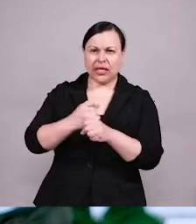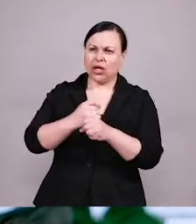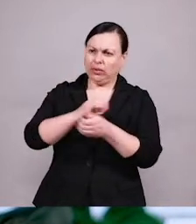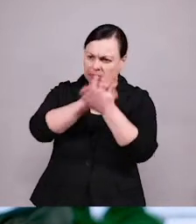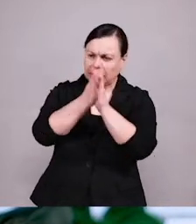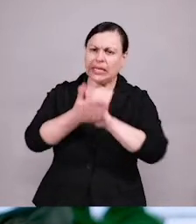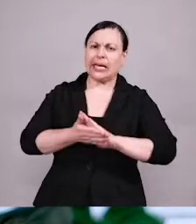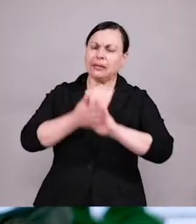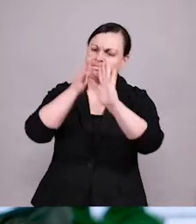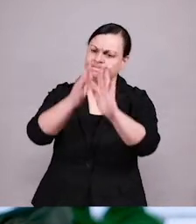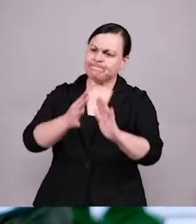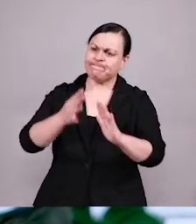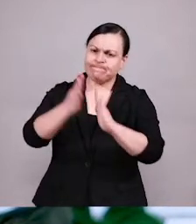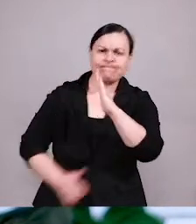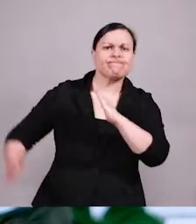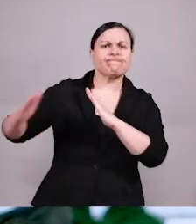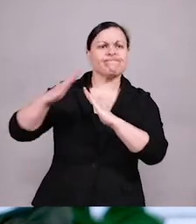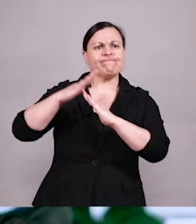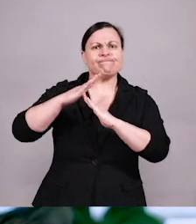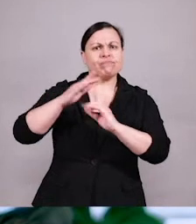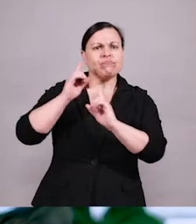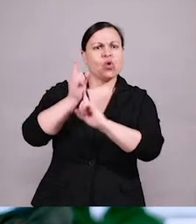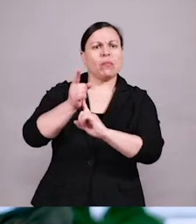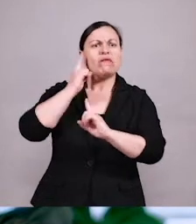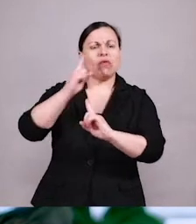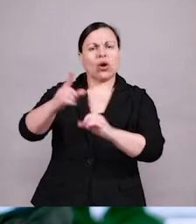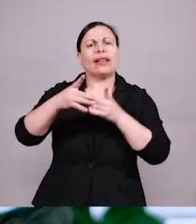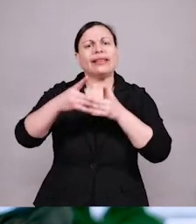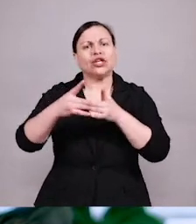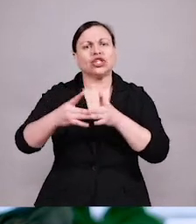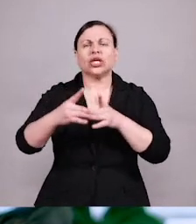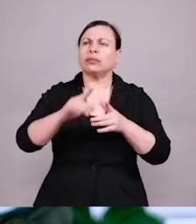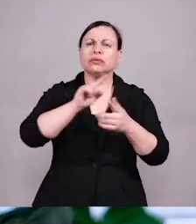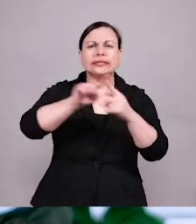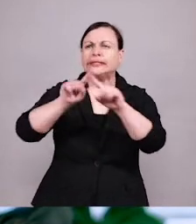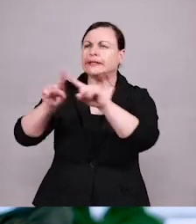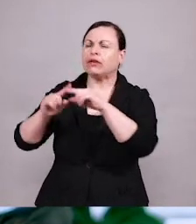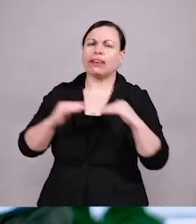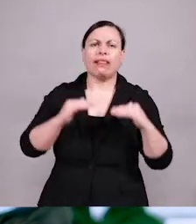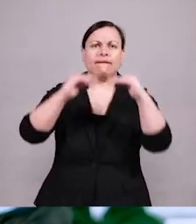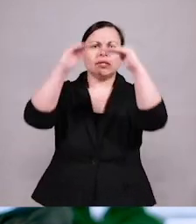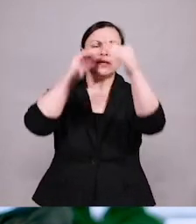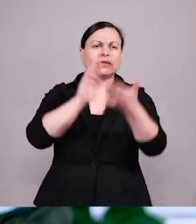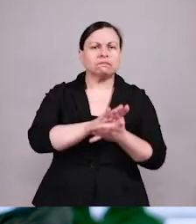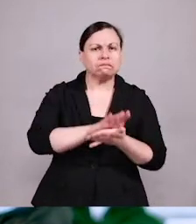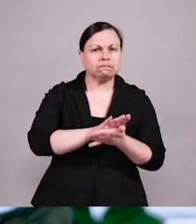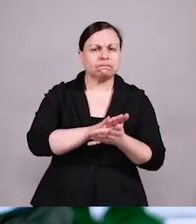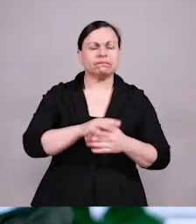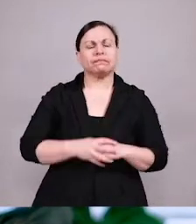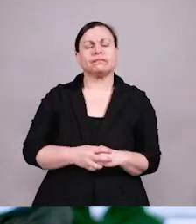leadership at all levels of the institution. While none of us would in our right mind want to ever go